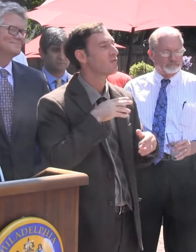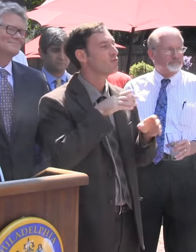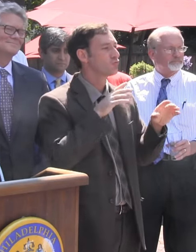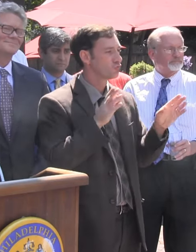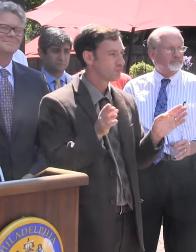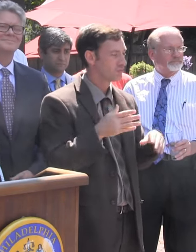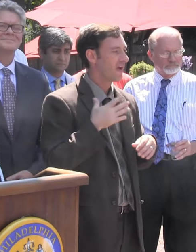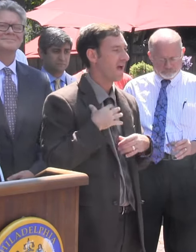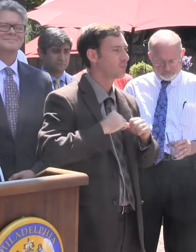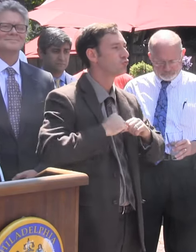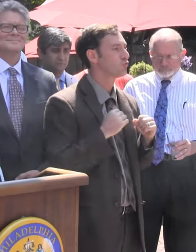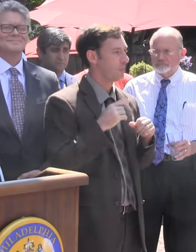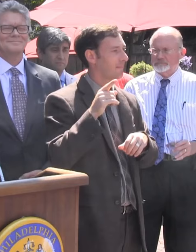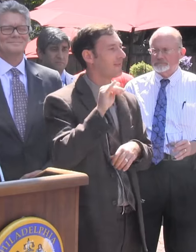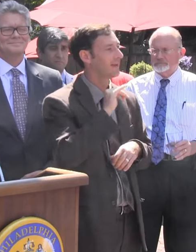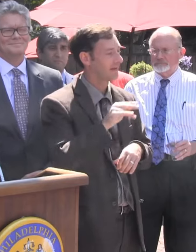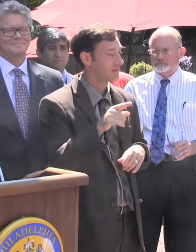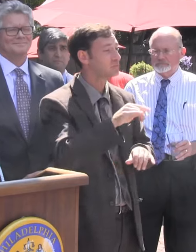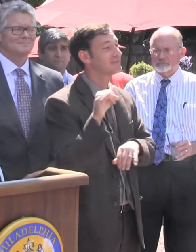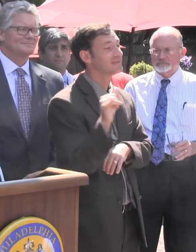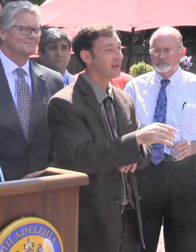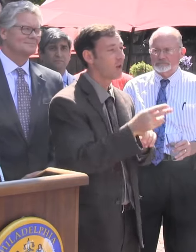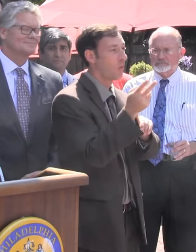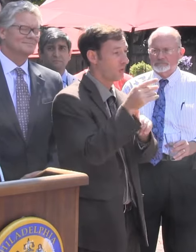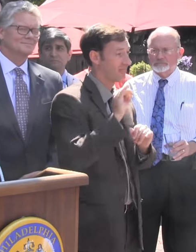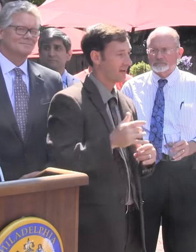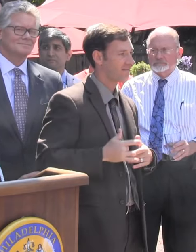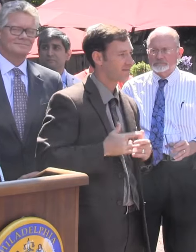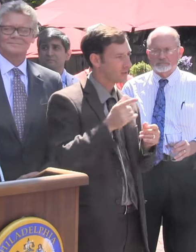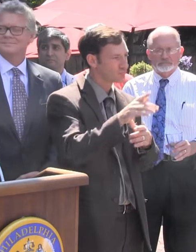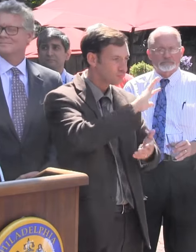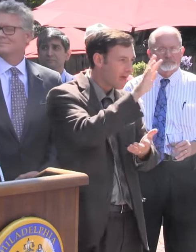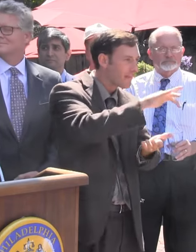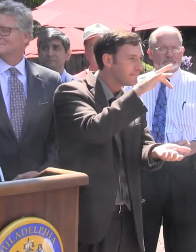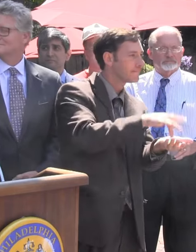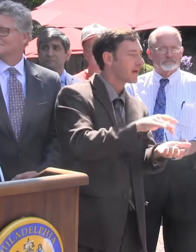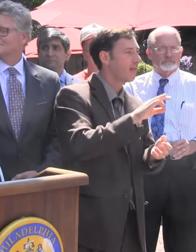at a hotel for this event puts you right in the heart of the Francis Festival. So think